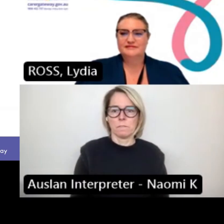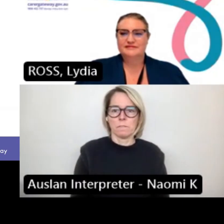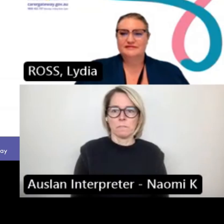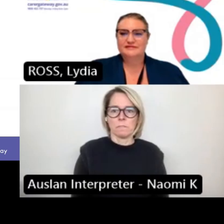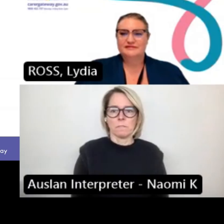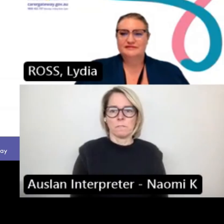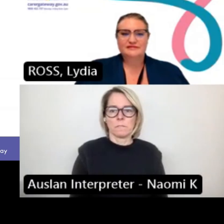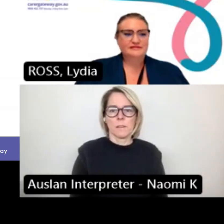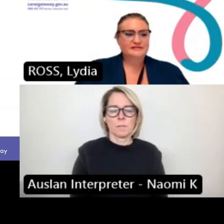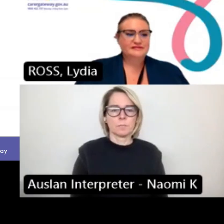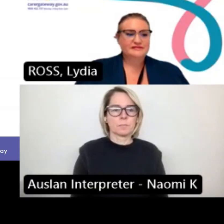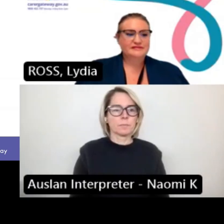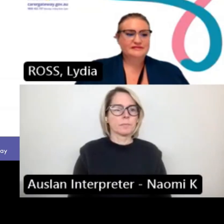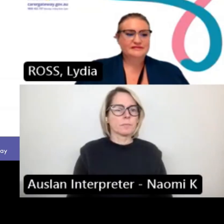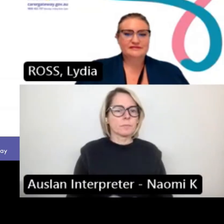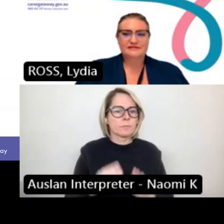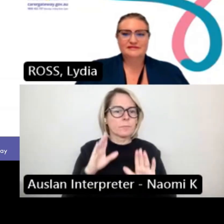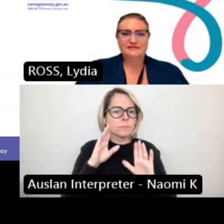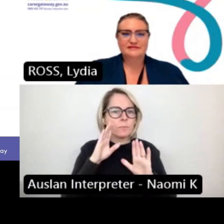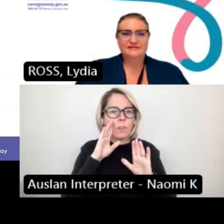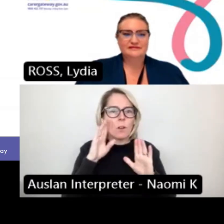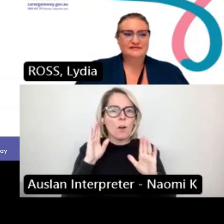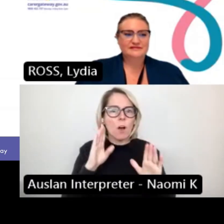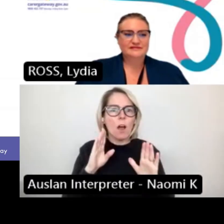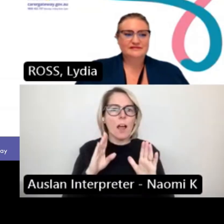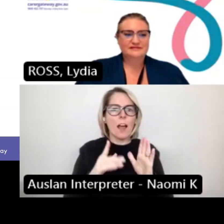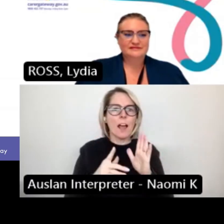Hi Lydia and other attendees, it's Lauren from Carer Programs.